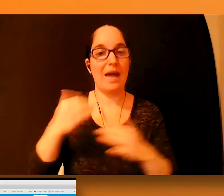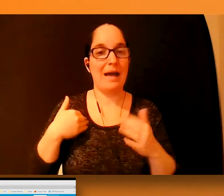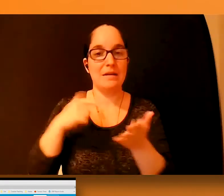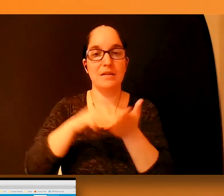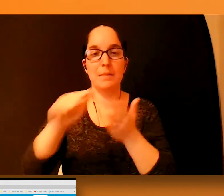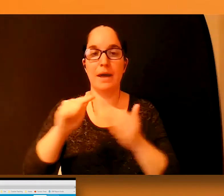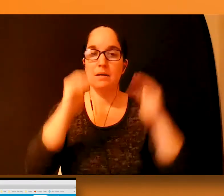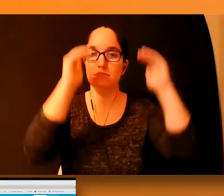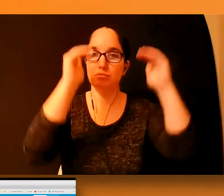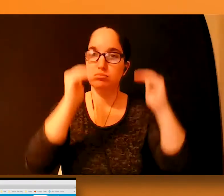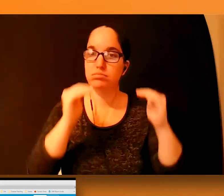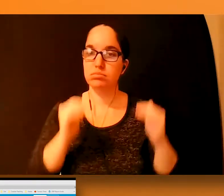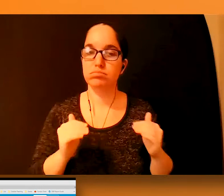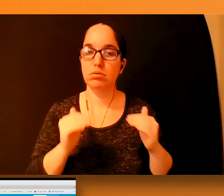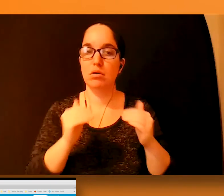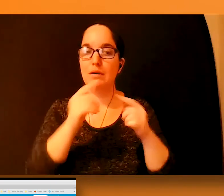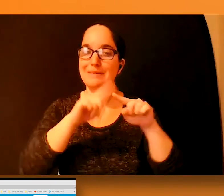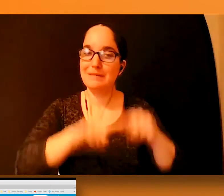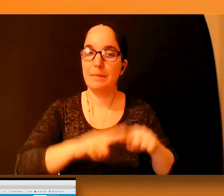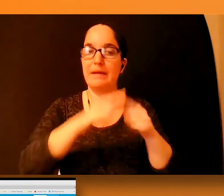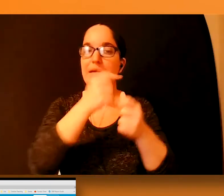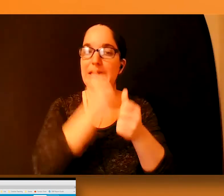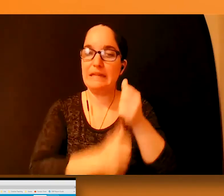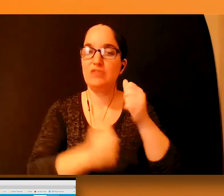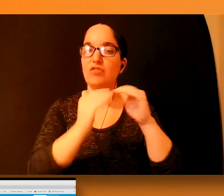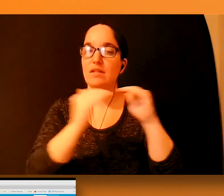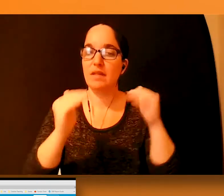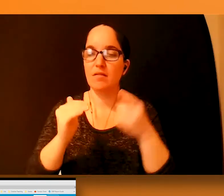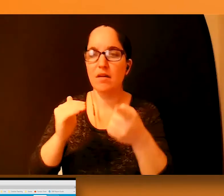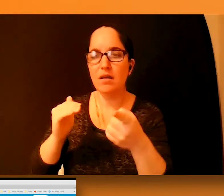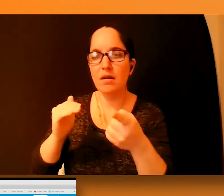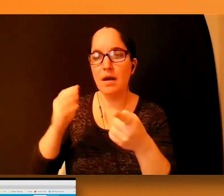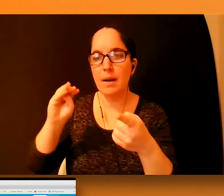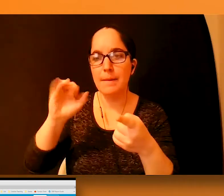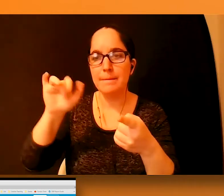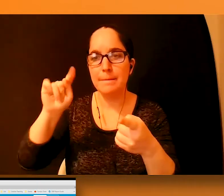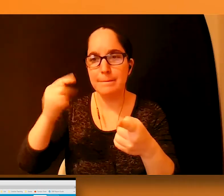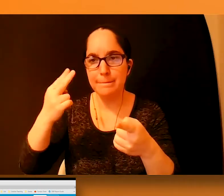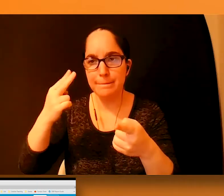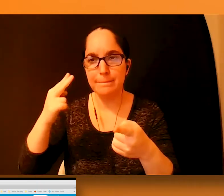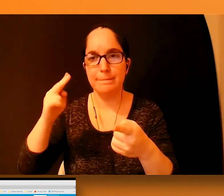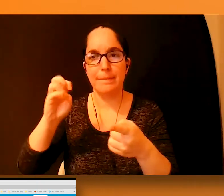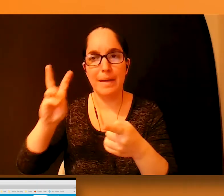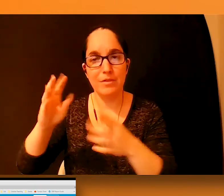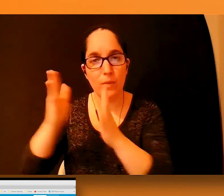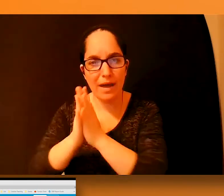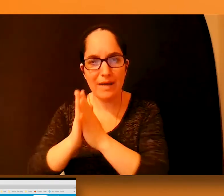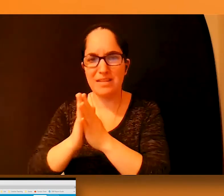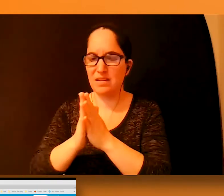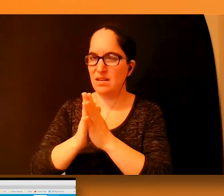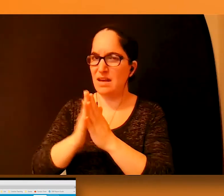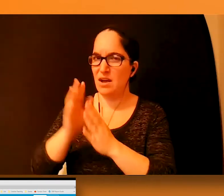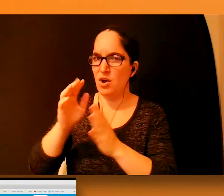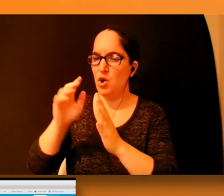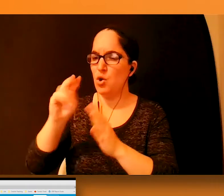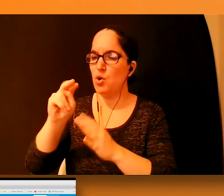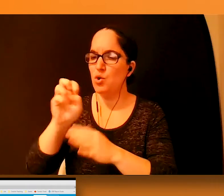So, anything you find on here is completely free. Have a question from Matlin. Says, "Does Newsela provide